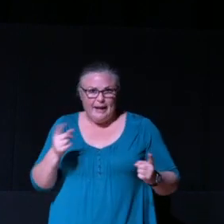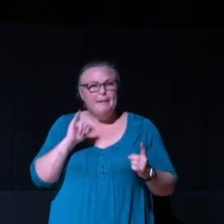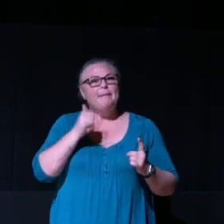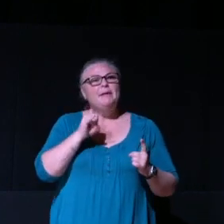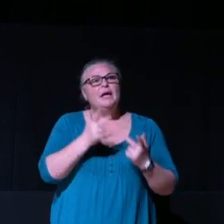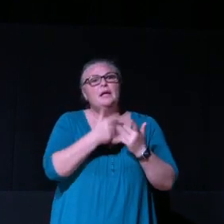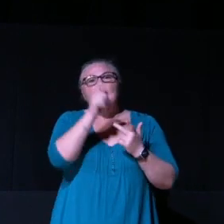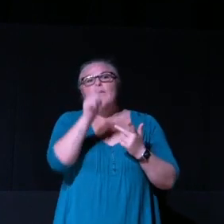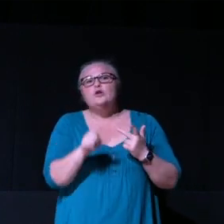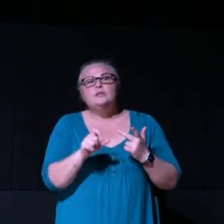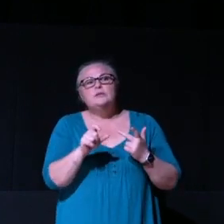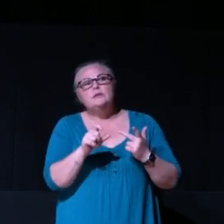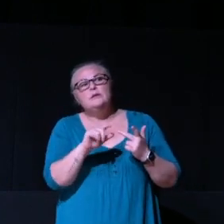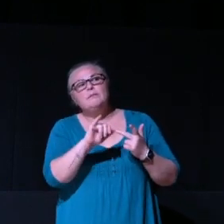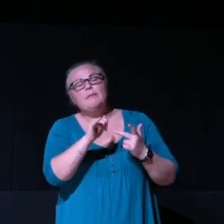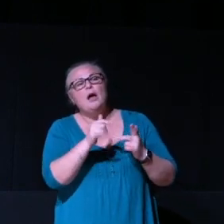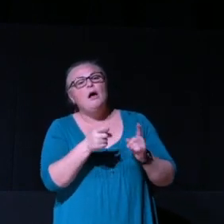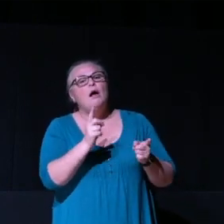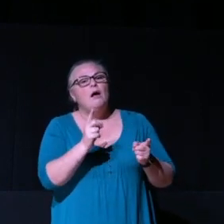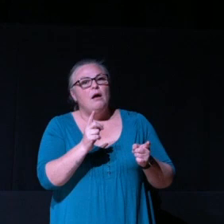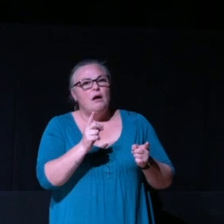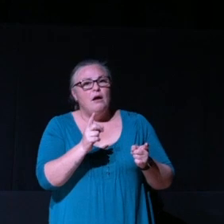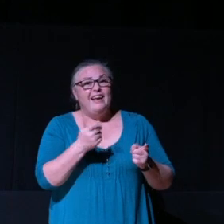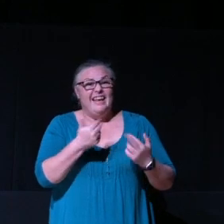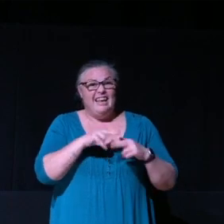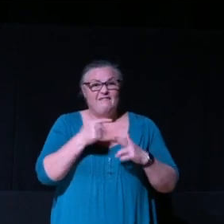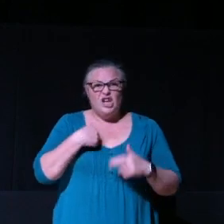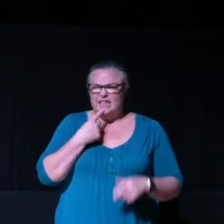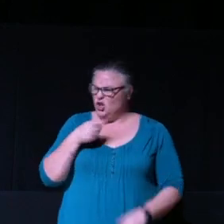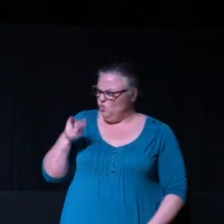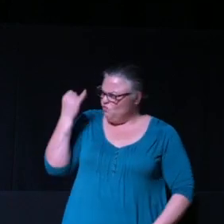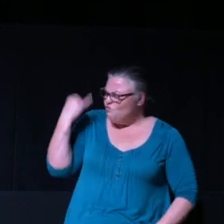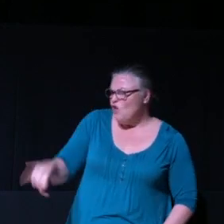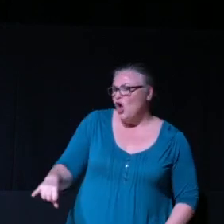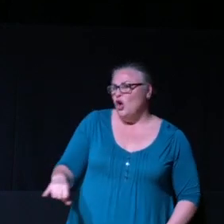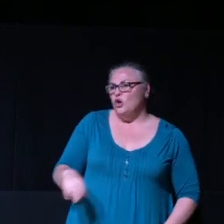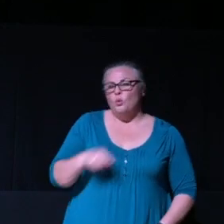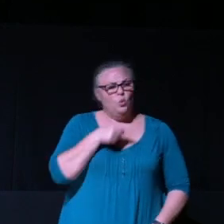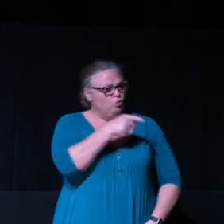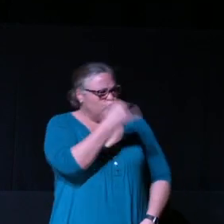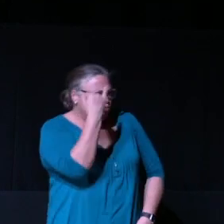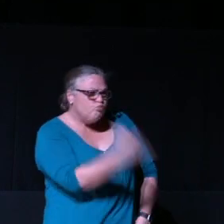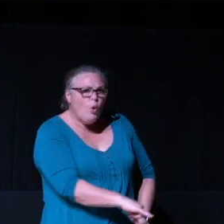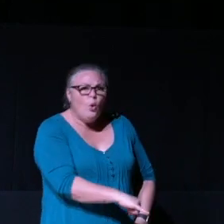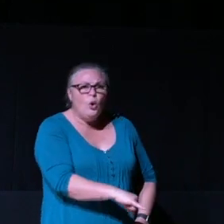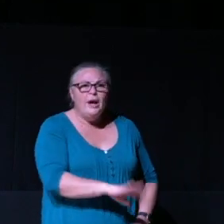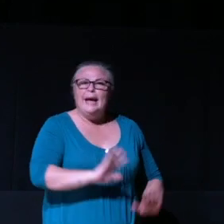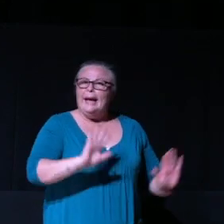calling and like, you're wrong, that wasn't very helpful to anybody watching. And so actually engaging in a conversation, listening.